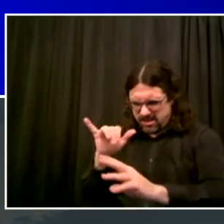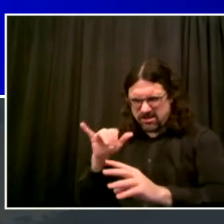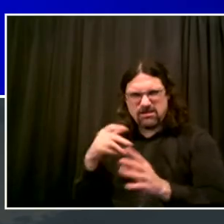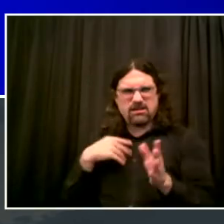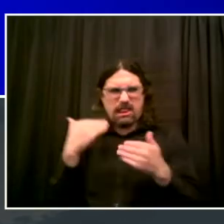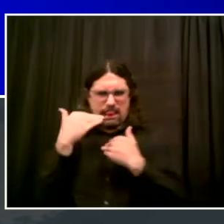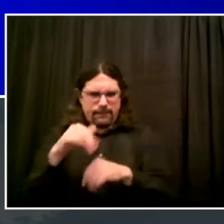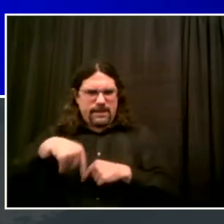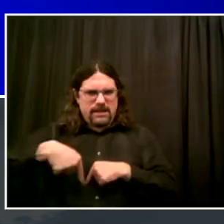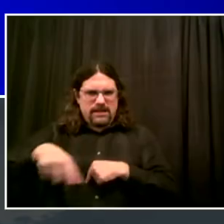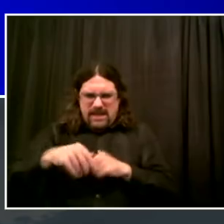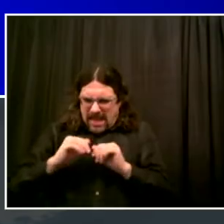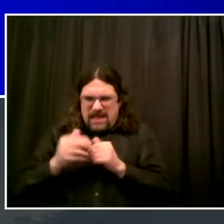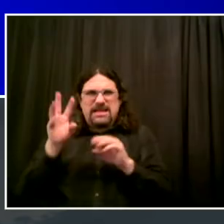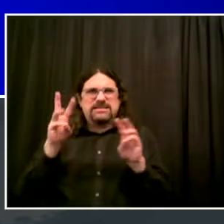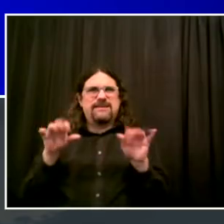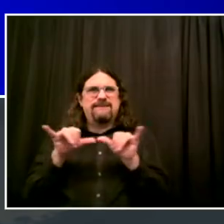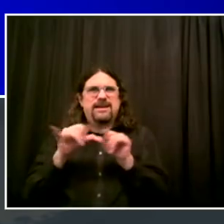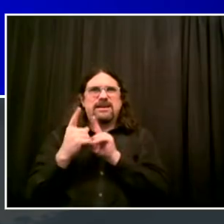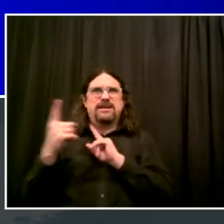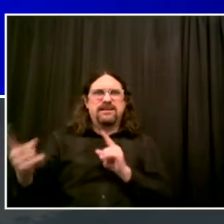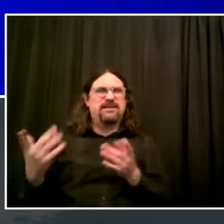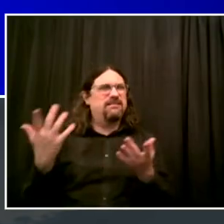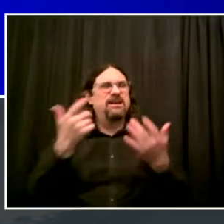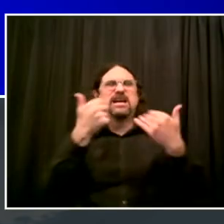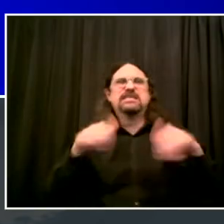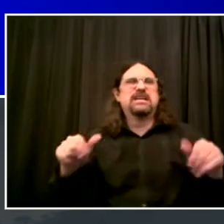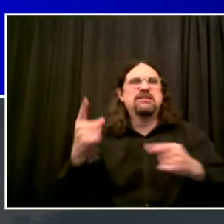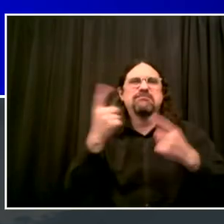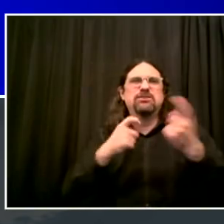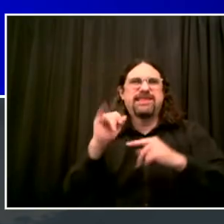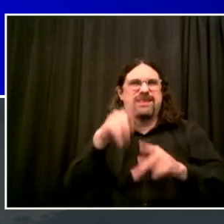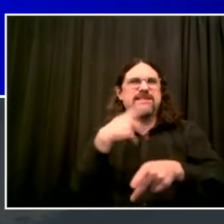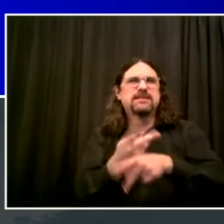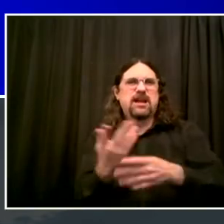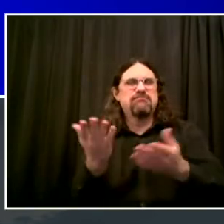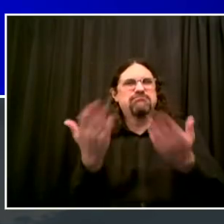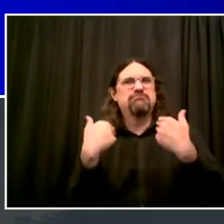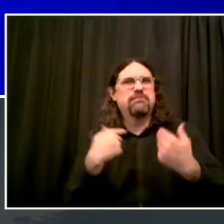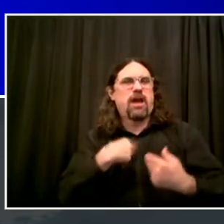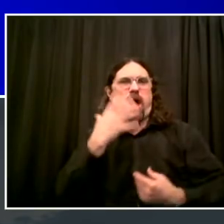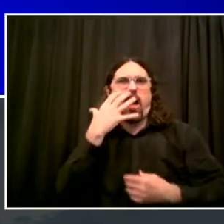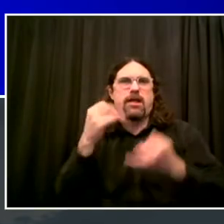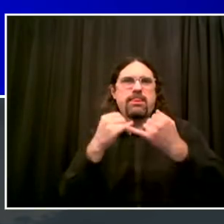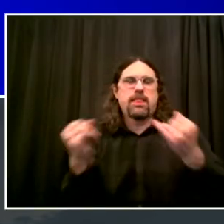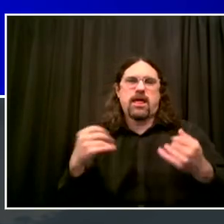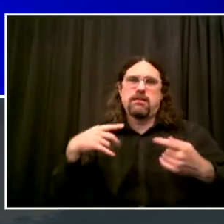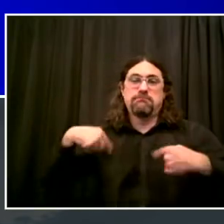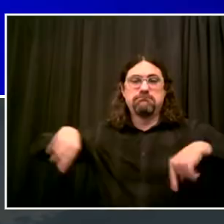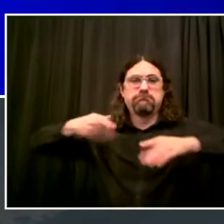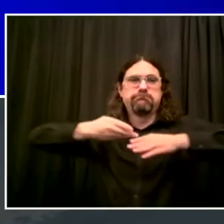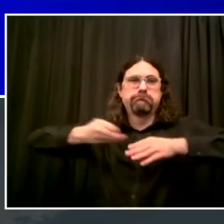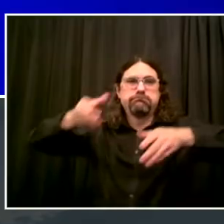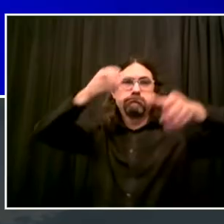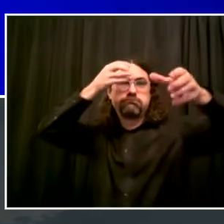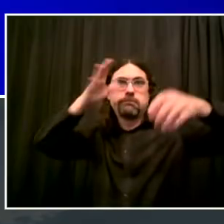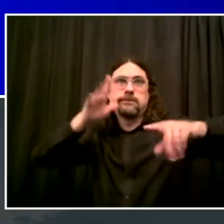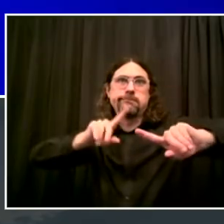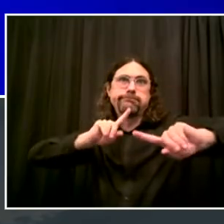YOU EACRTTHE E LIGHT RAIN RIGHT LINE FOR CUSTOMERS AND SO ONE. WE WILL WORK